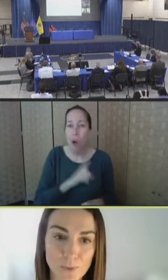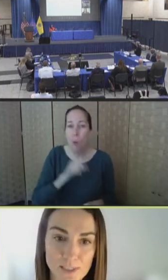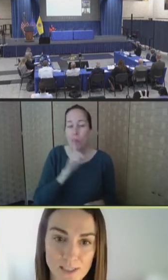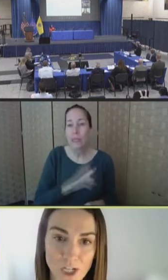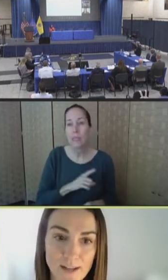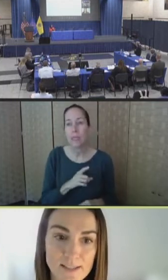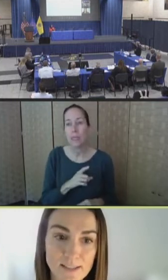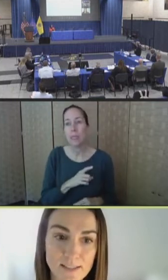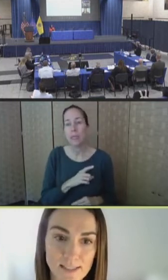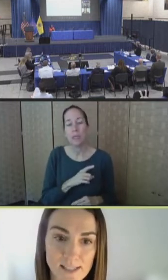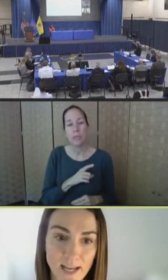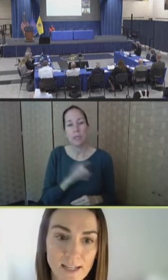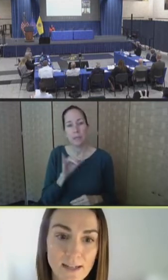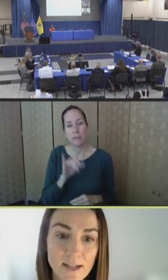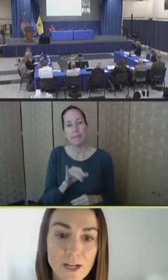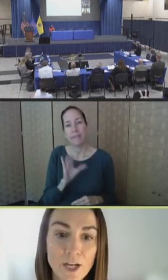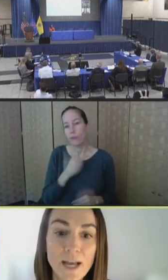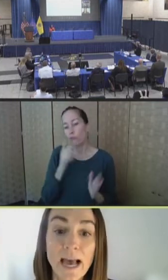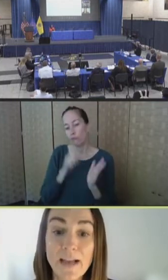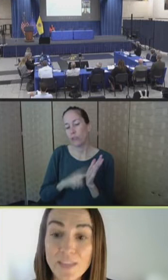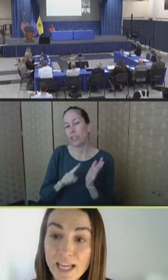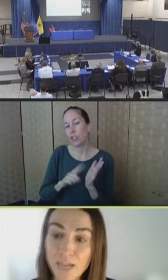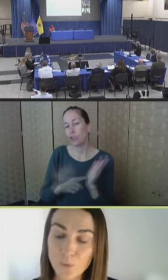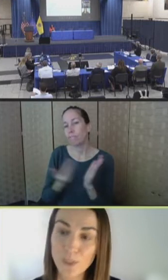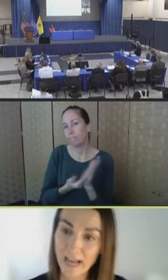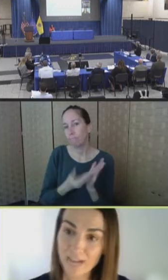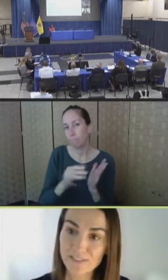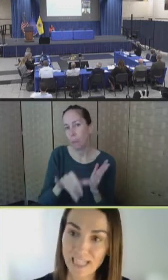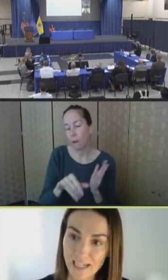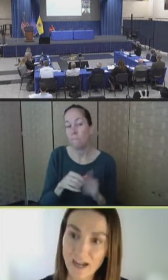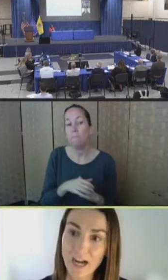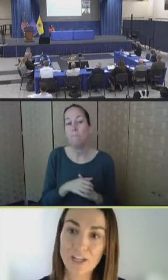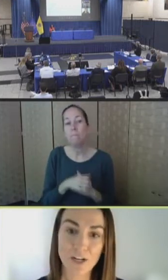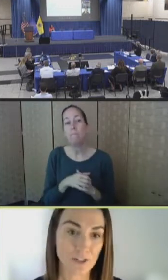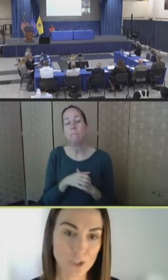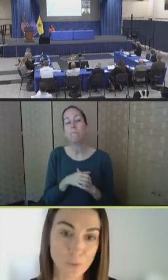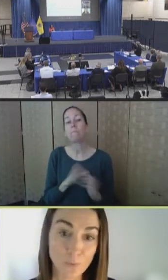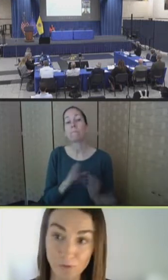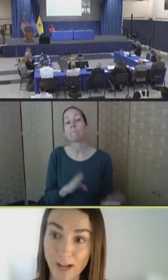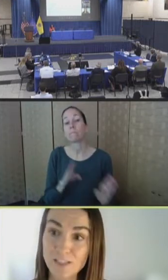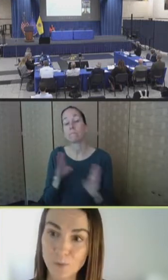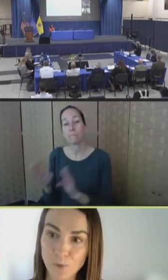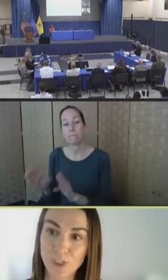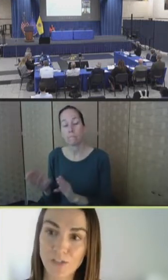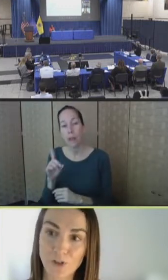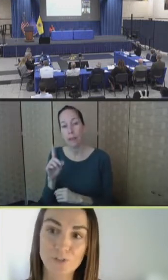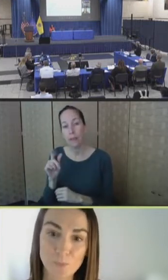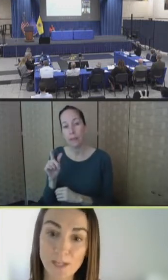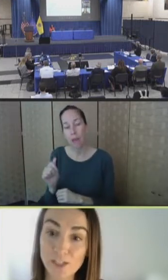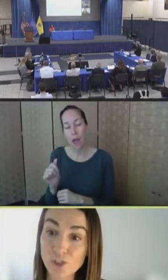would suggest. Next slide. And then we have data on, you know, the vast majority of our respondents